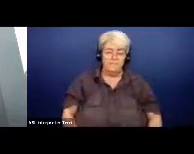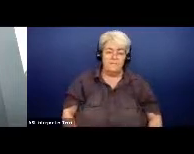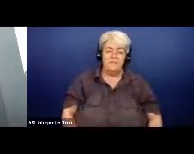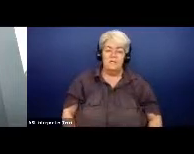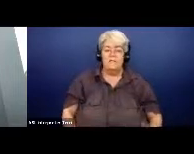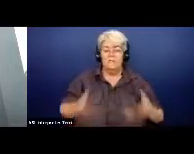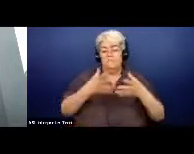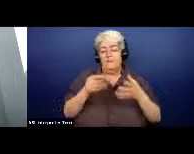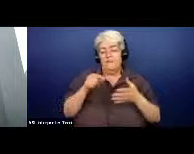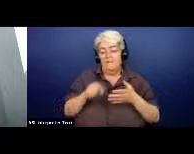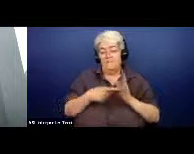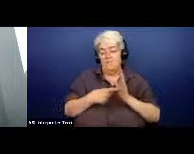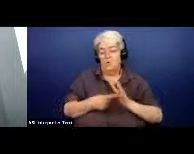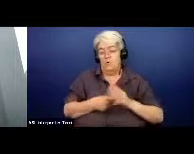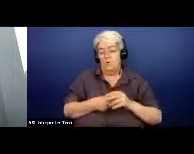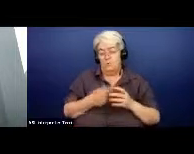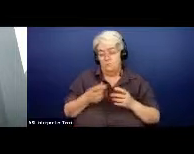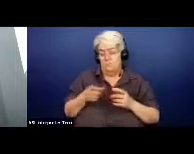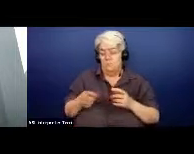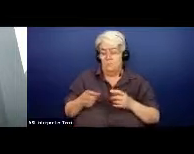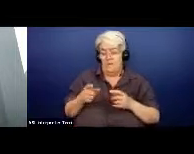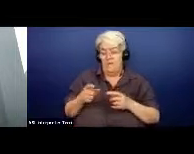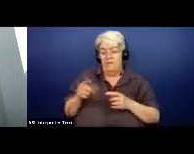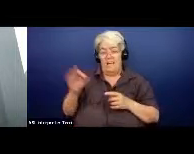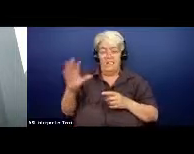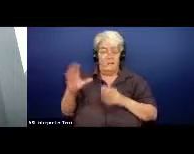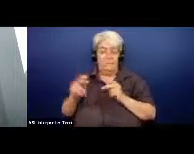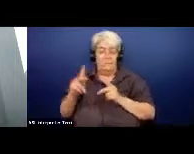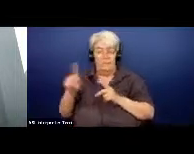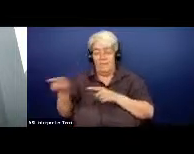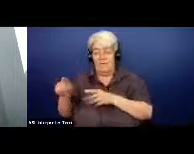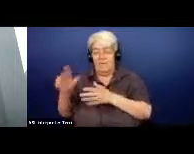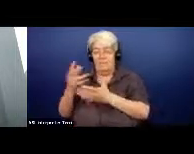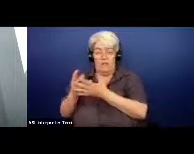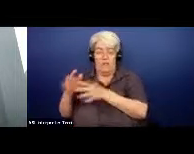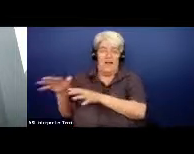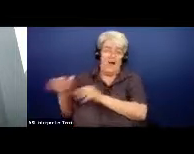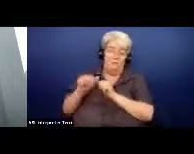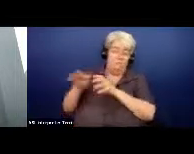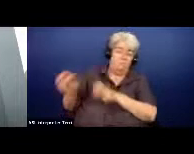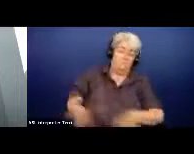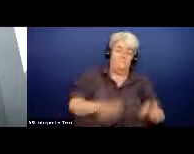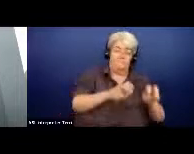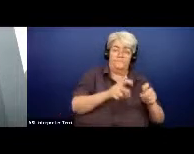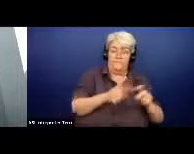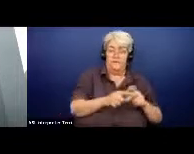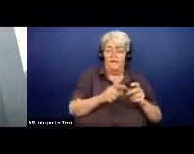But it shows they have safely transitioned over 900 people in the community and started new programs like crisis responses and